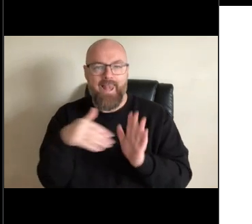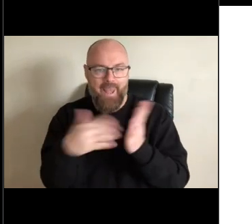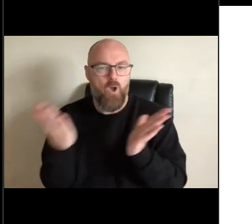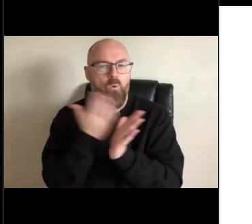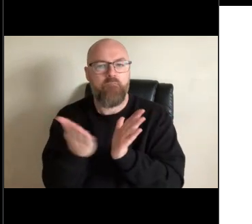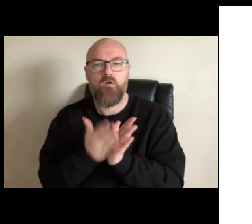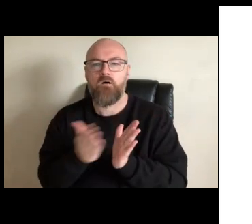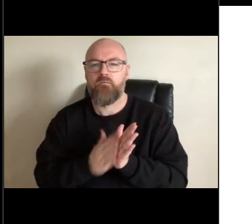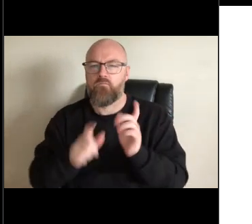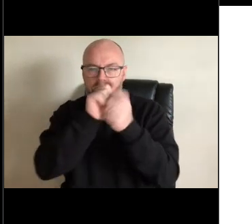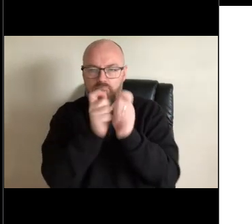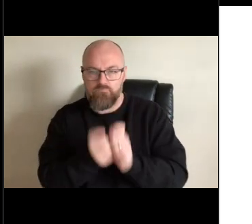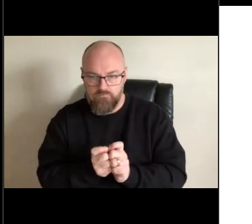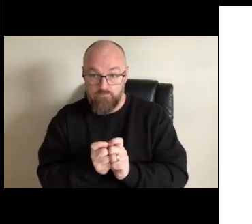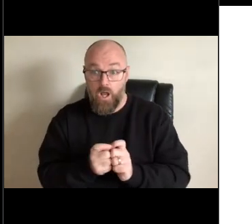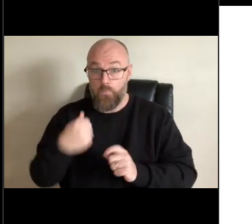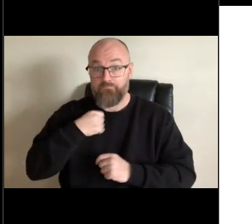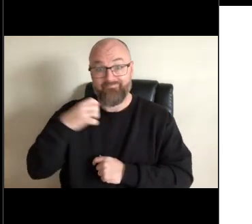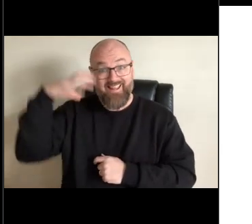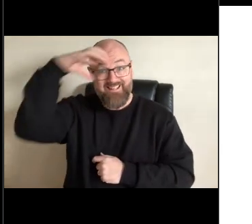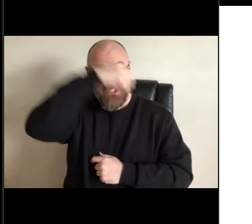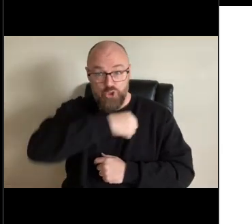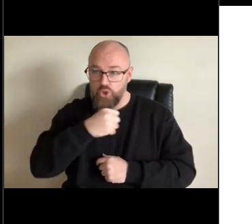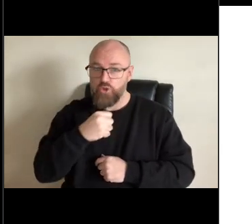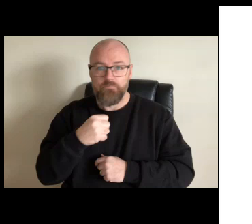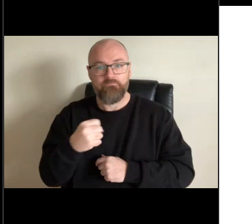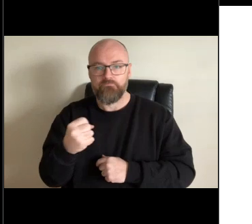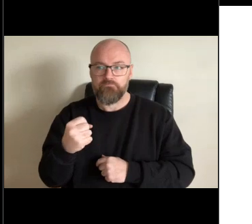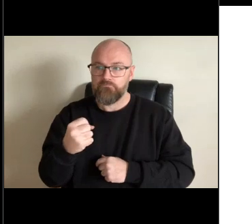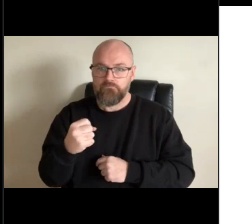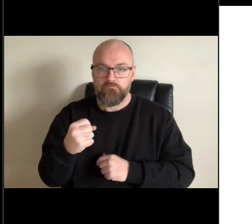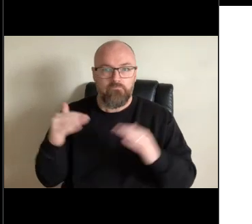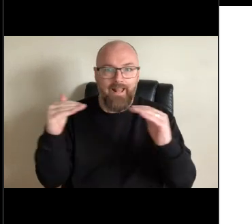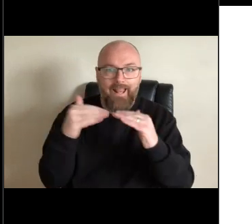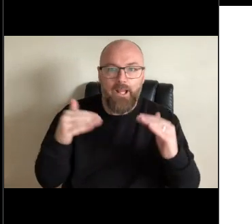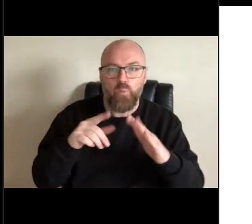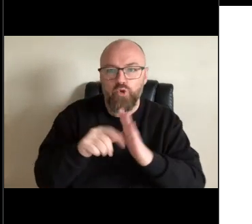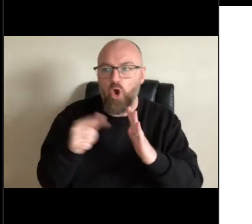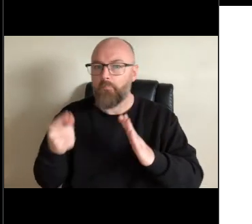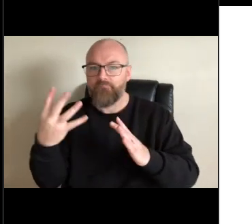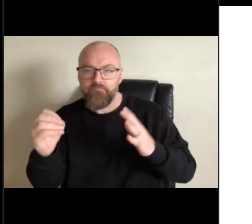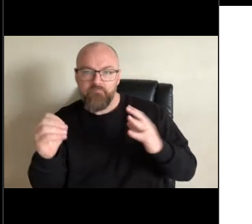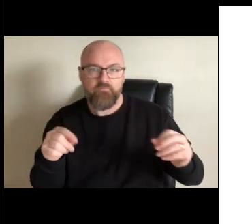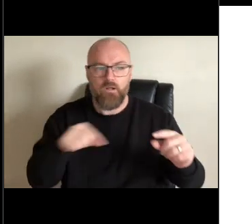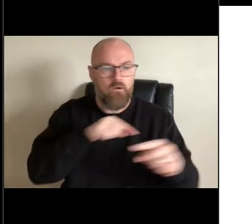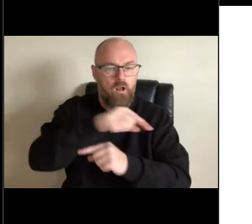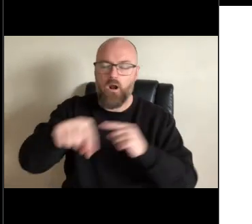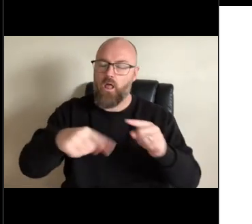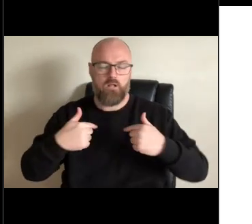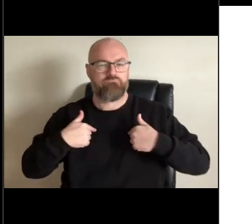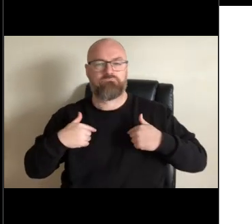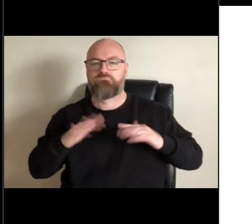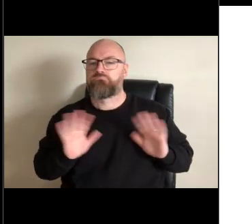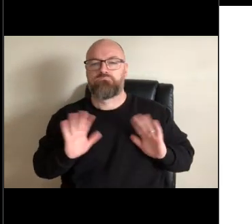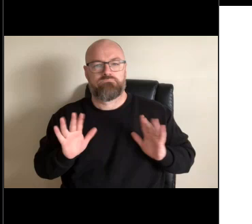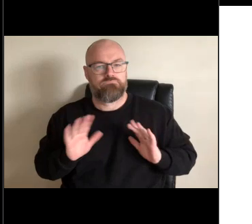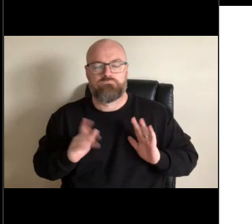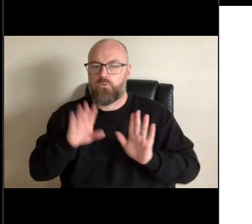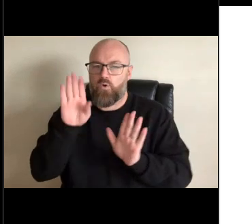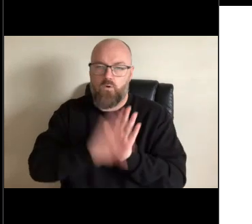no presumptions about equal time or significant or substantial time in the Family Law act now so